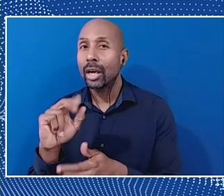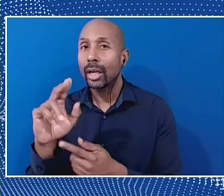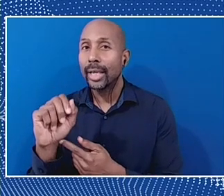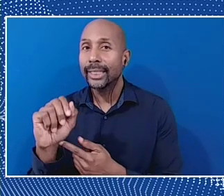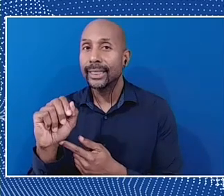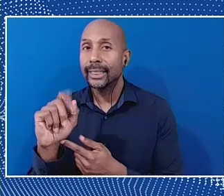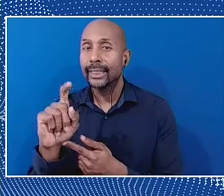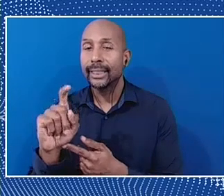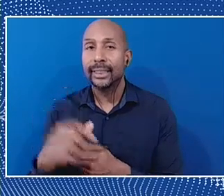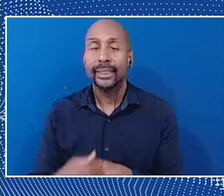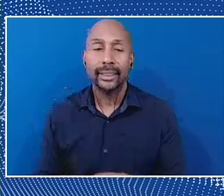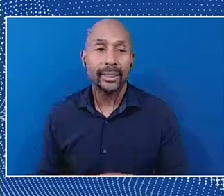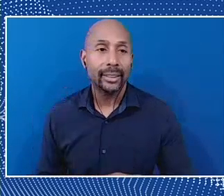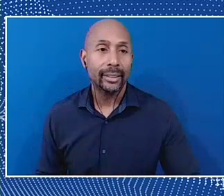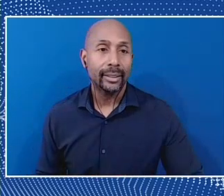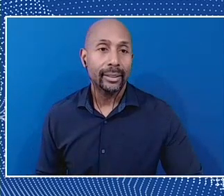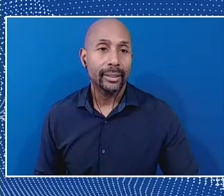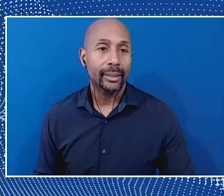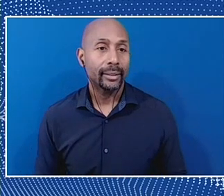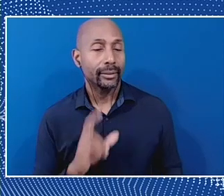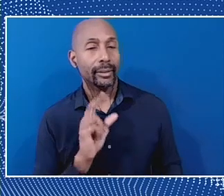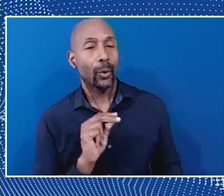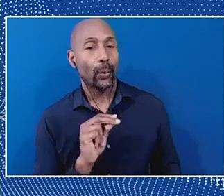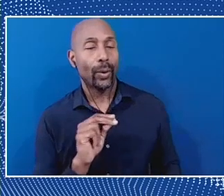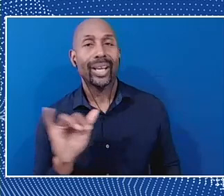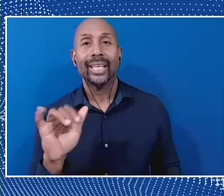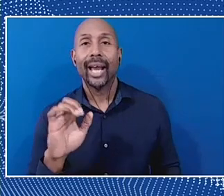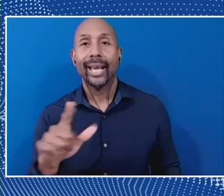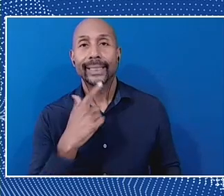No. Okay. Alright.